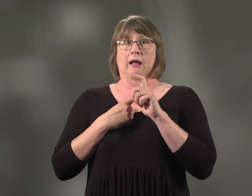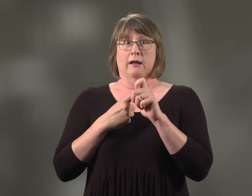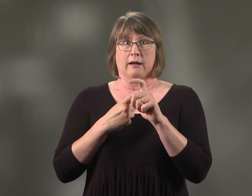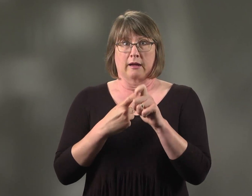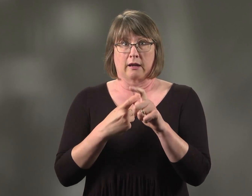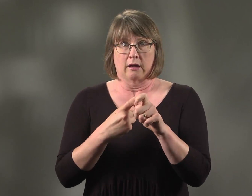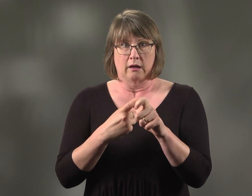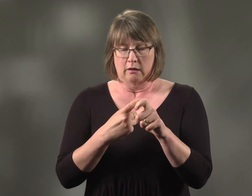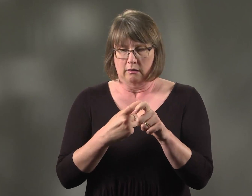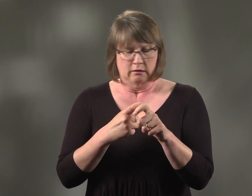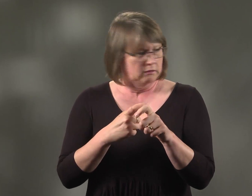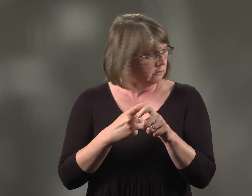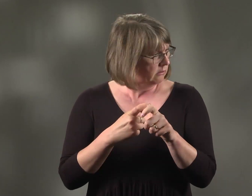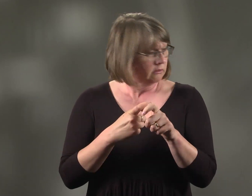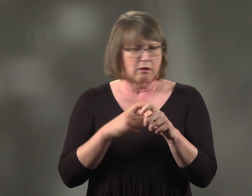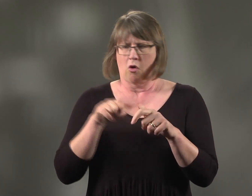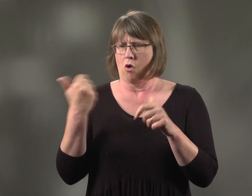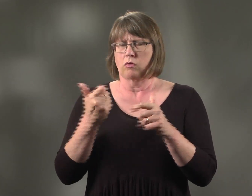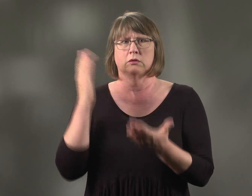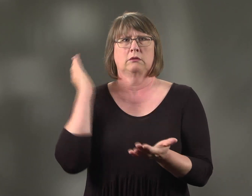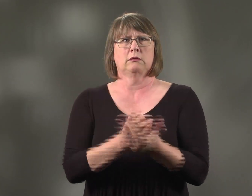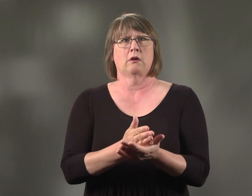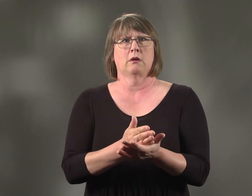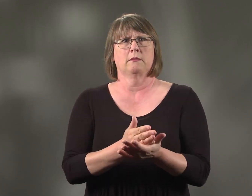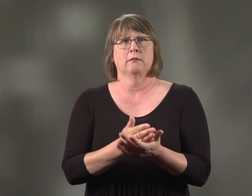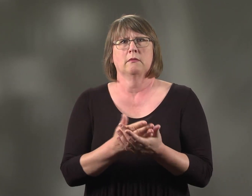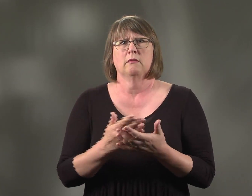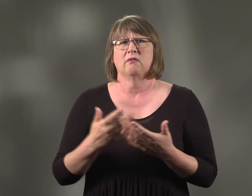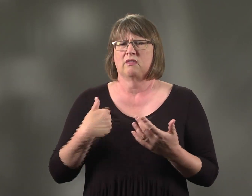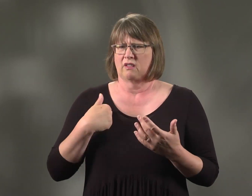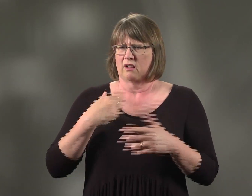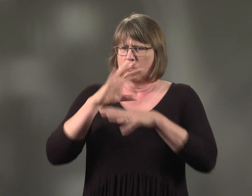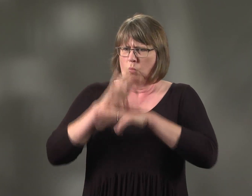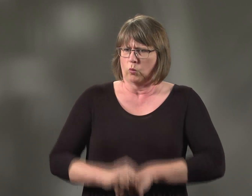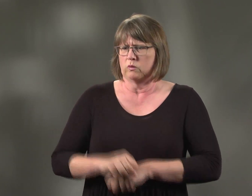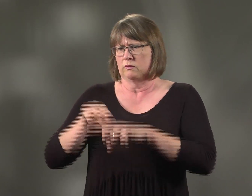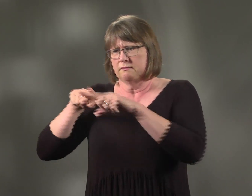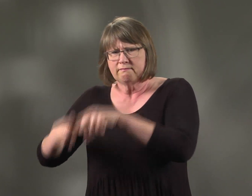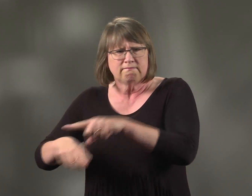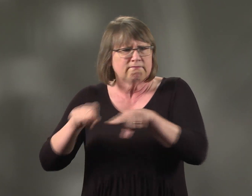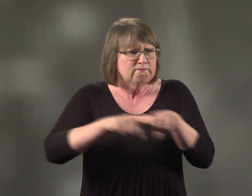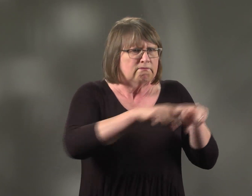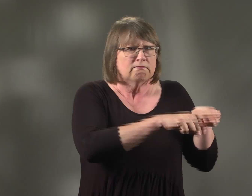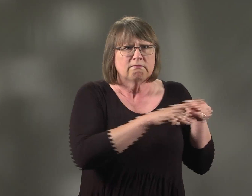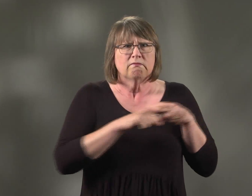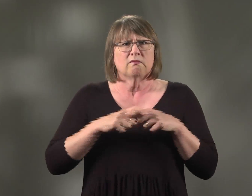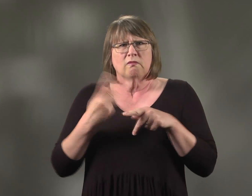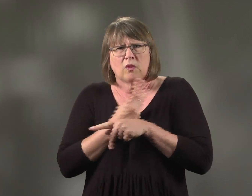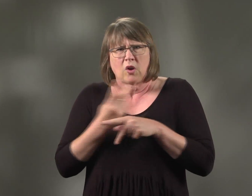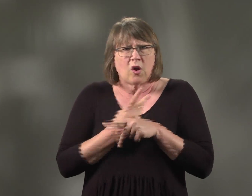and I kept running and the others had stopped. I depended on what the others were doing